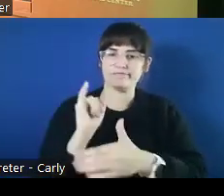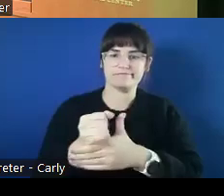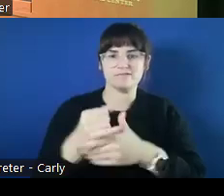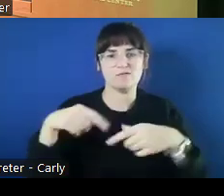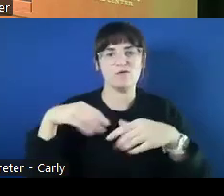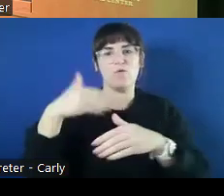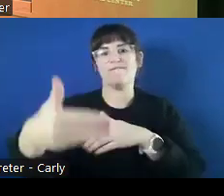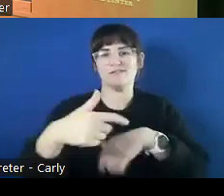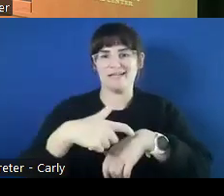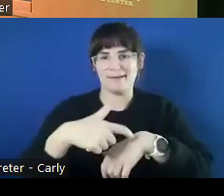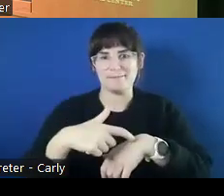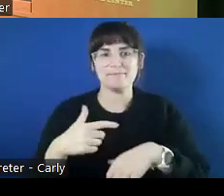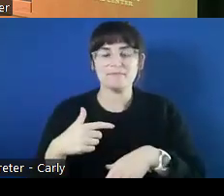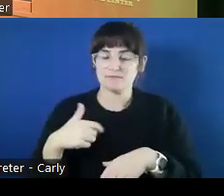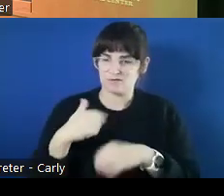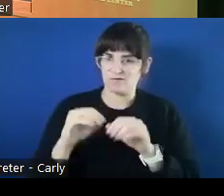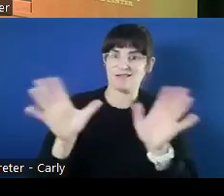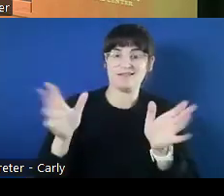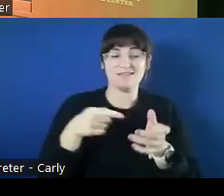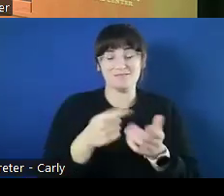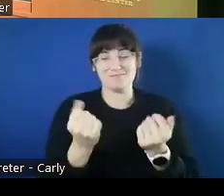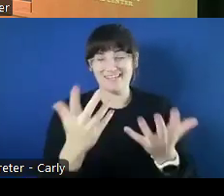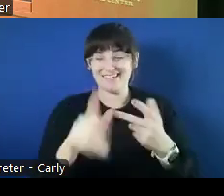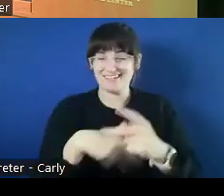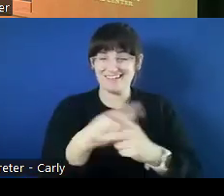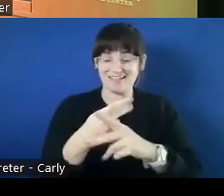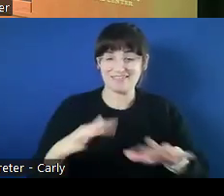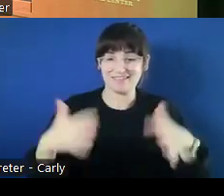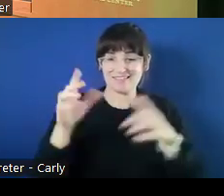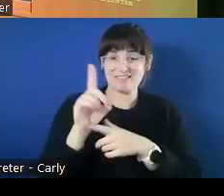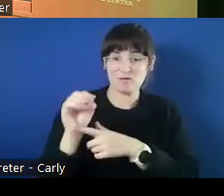of that it's pretty clear that multiple kinds of anxiety disorders actually are associated with